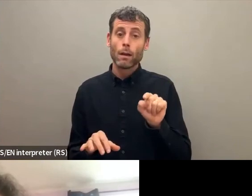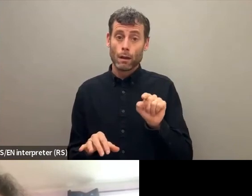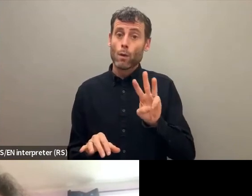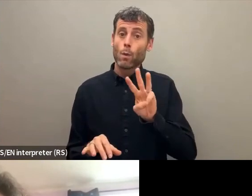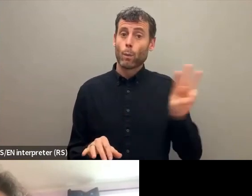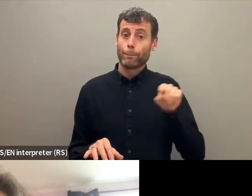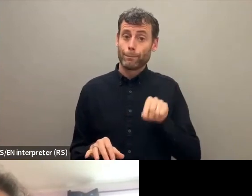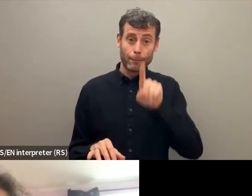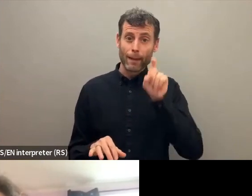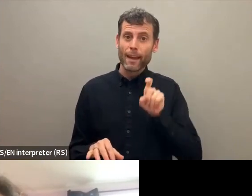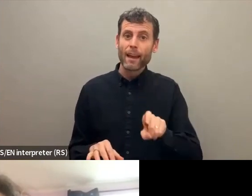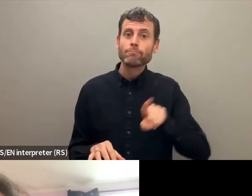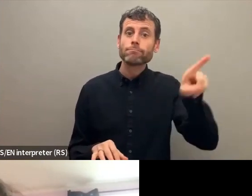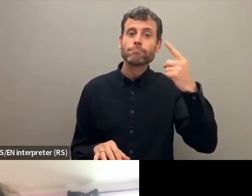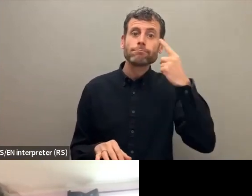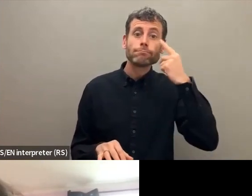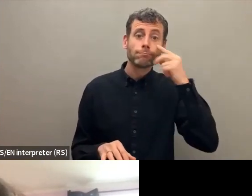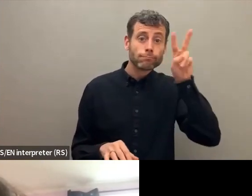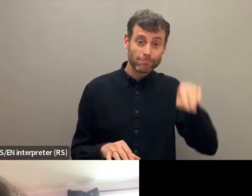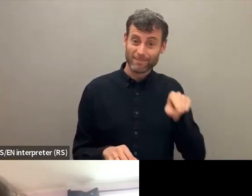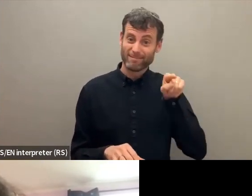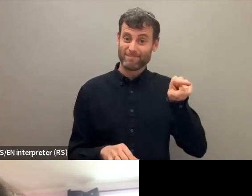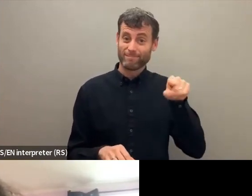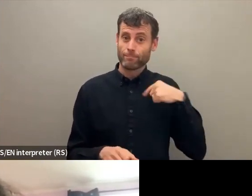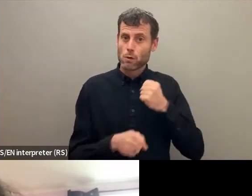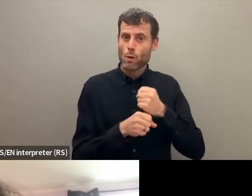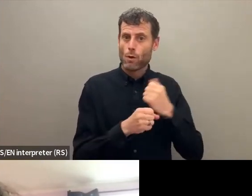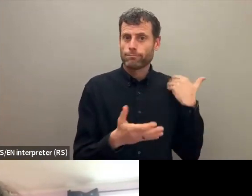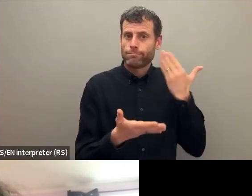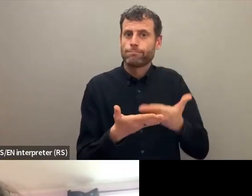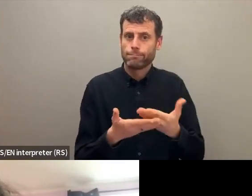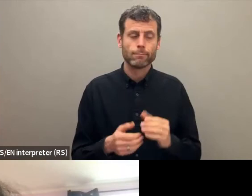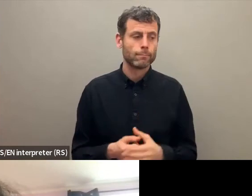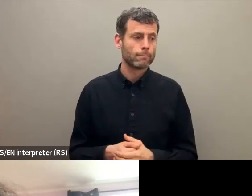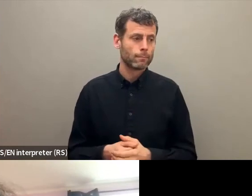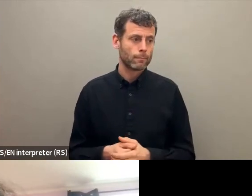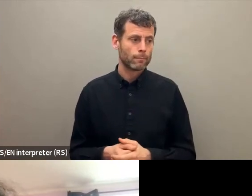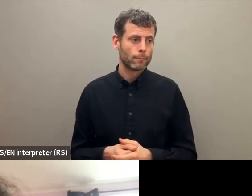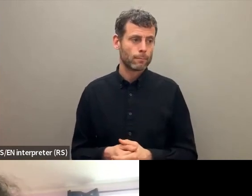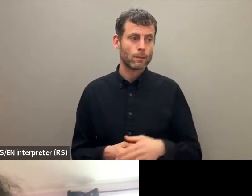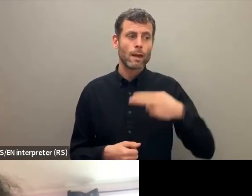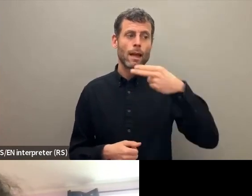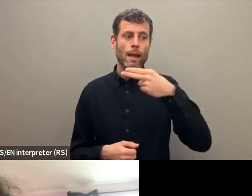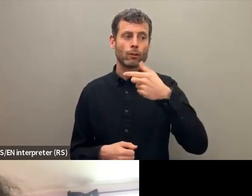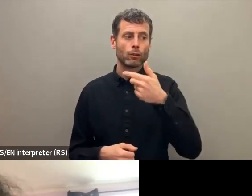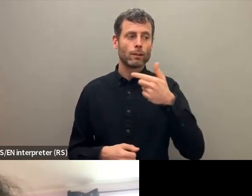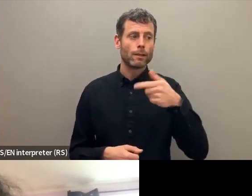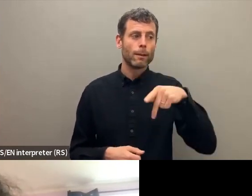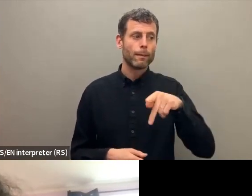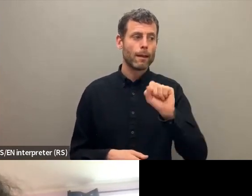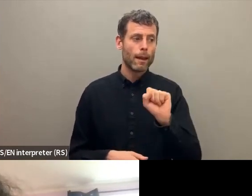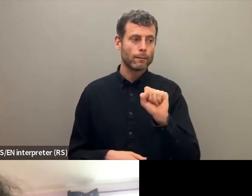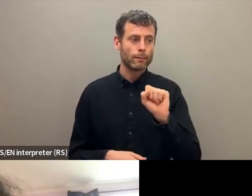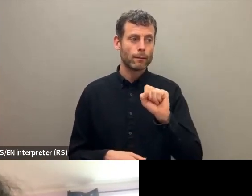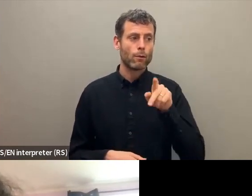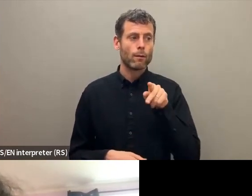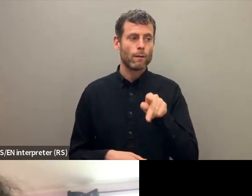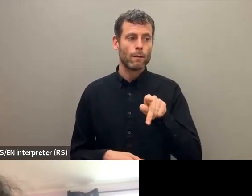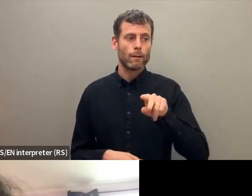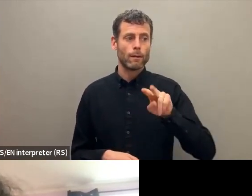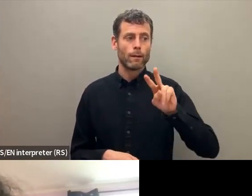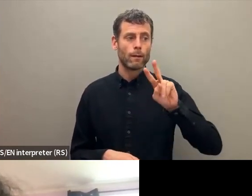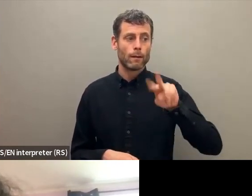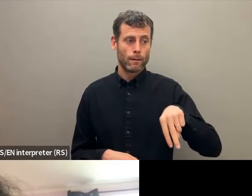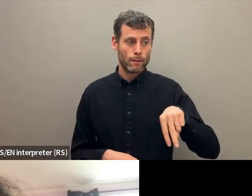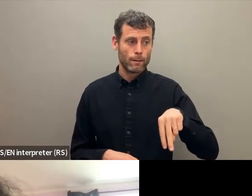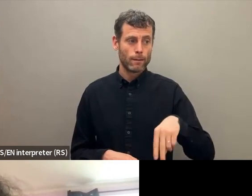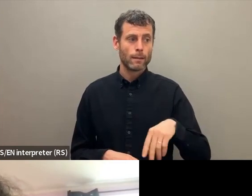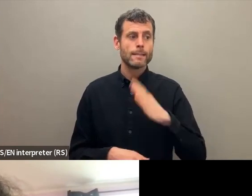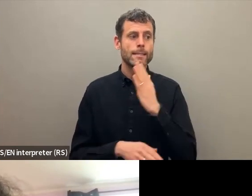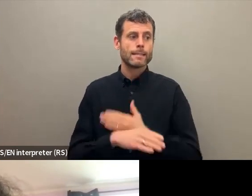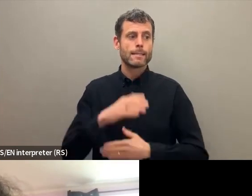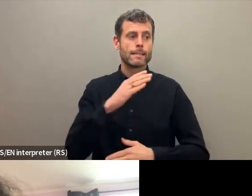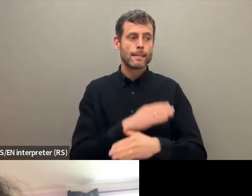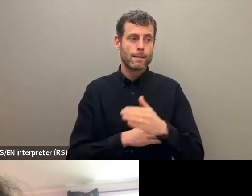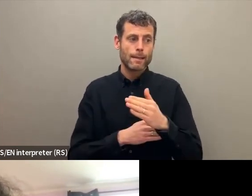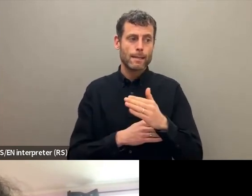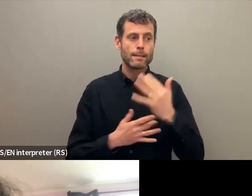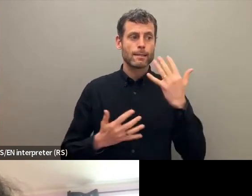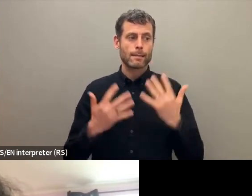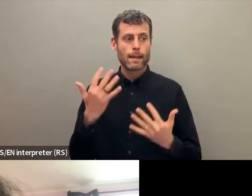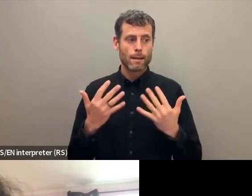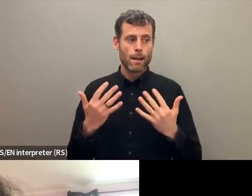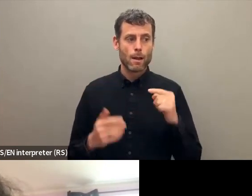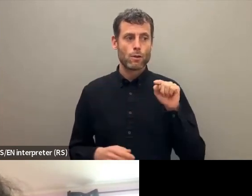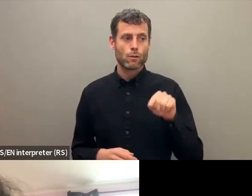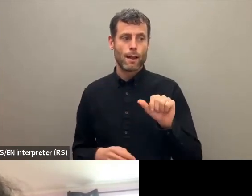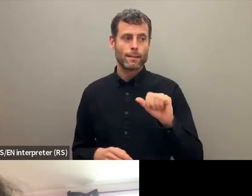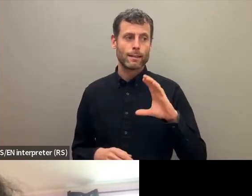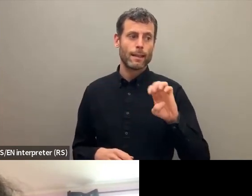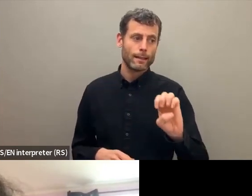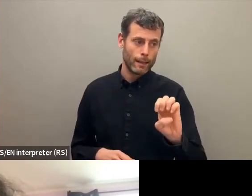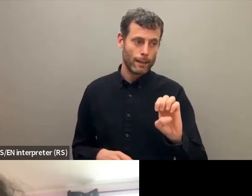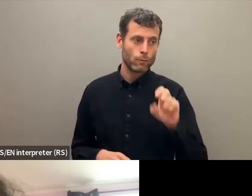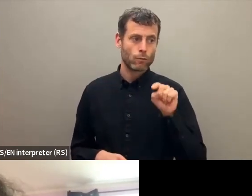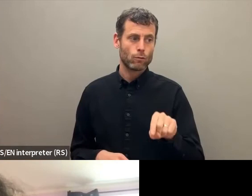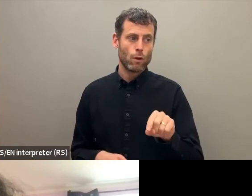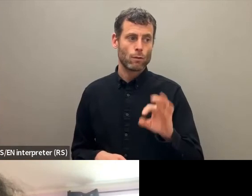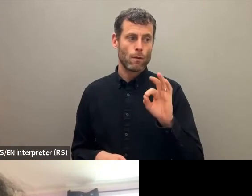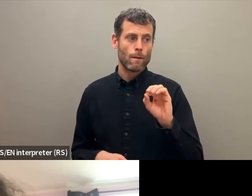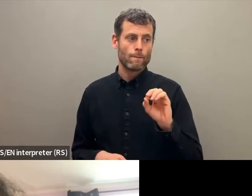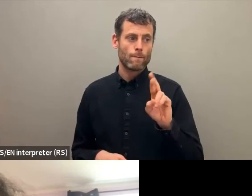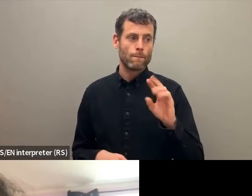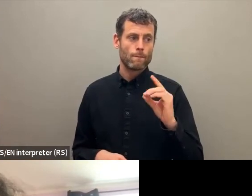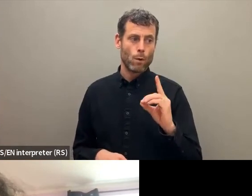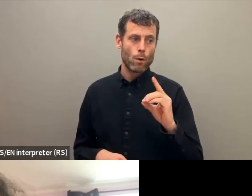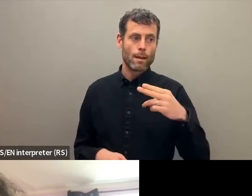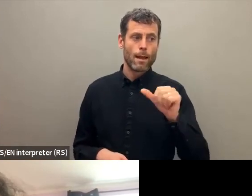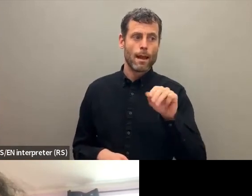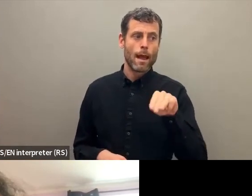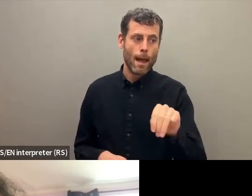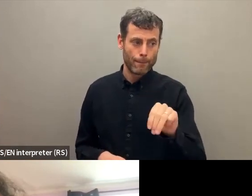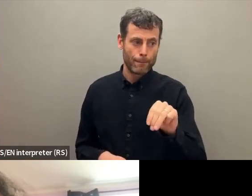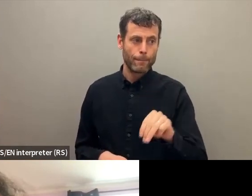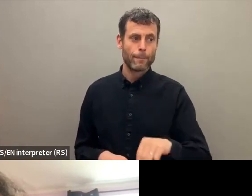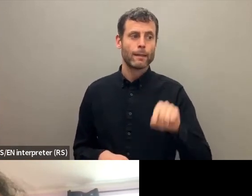Sophie Mitra: Statistics, of course, need to be based on concepts that are in line with a human rights approach to disability they need to be desegregated by disability status and reflect various aspects of the lives of persons with disabilities and of their diversity.